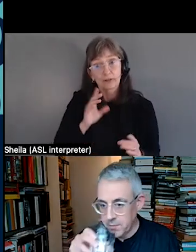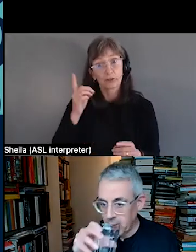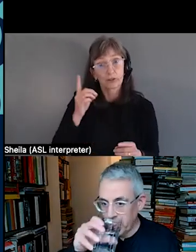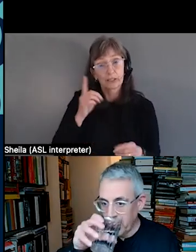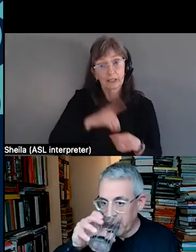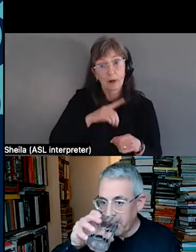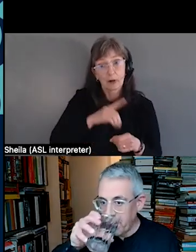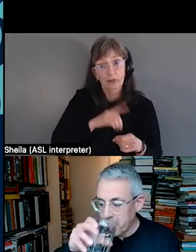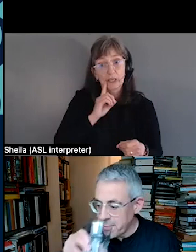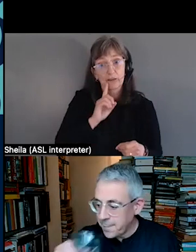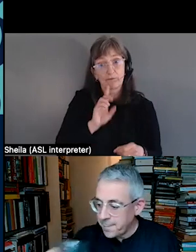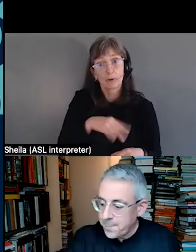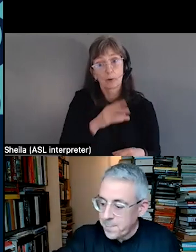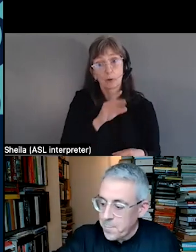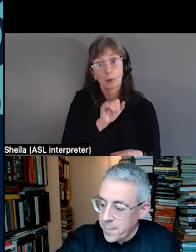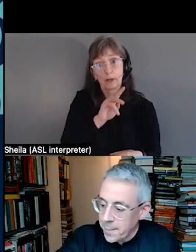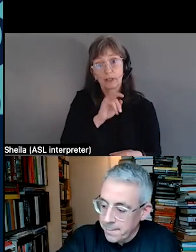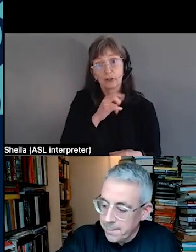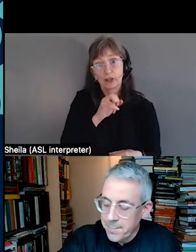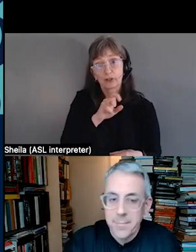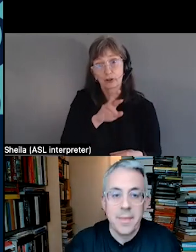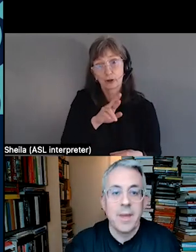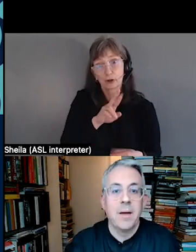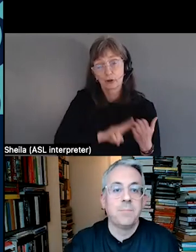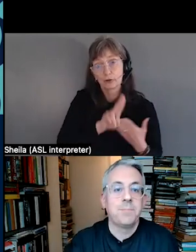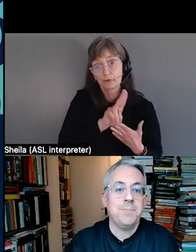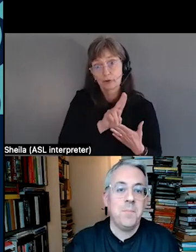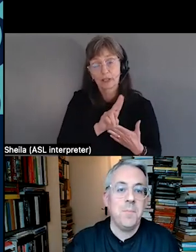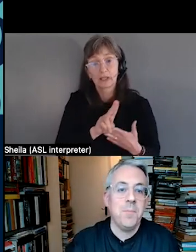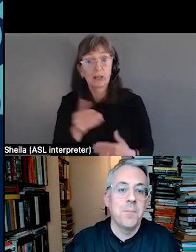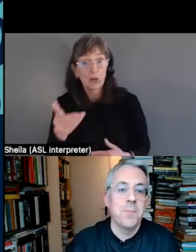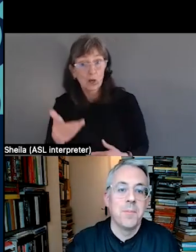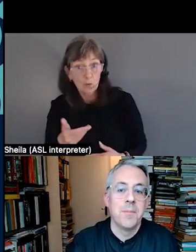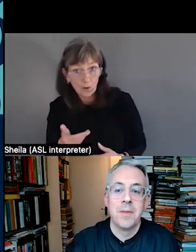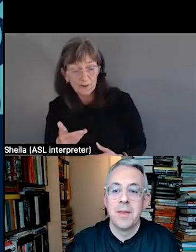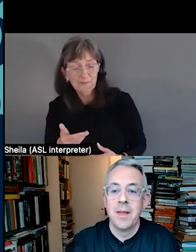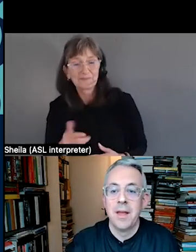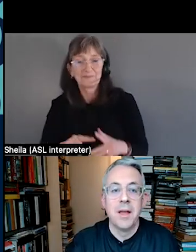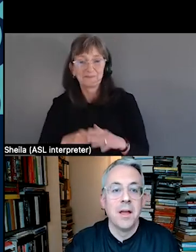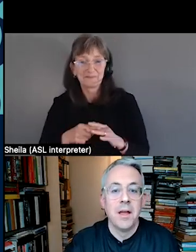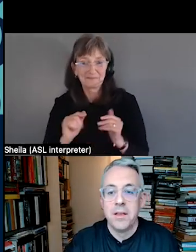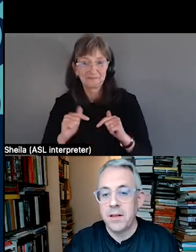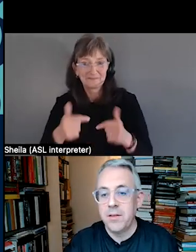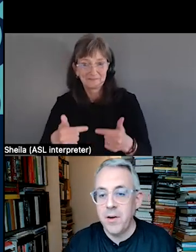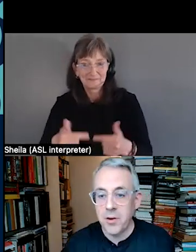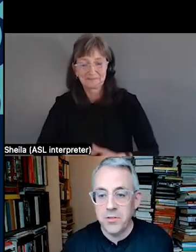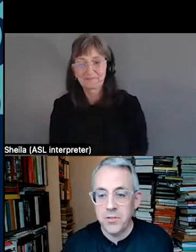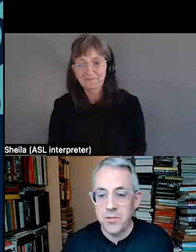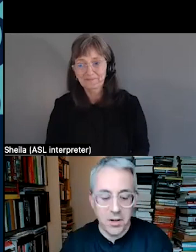Kieron, welcome, and please take us away. Kieron: Thank you very much for the